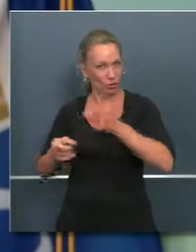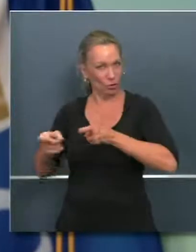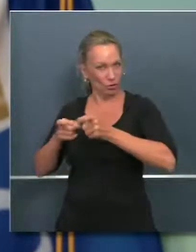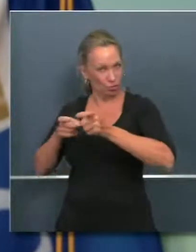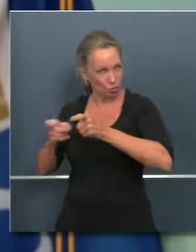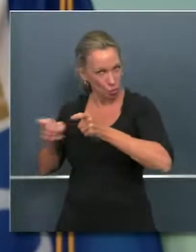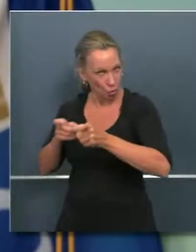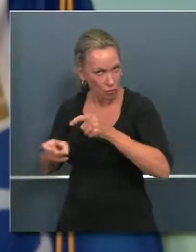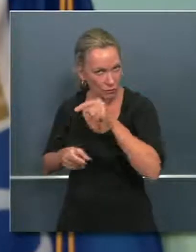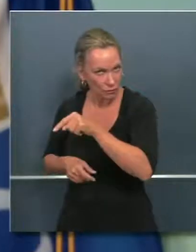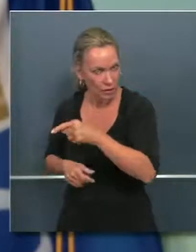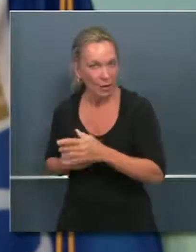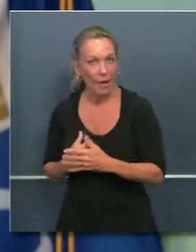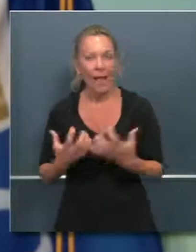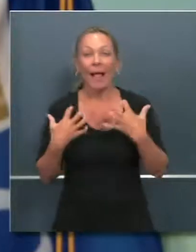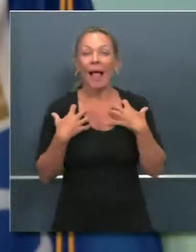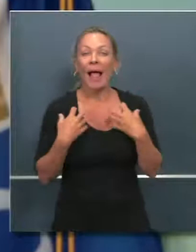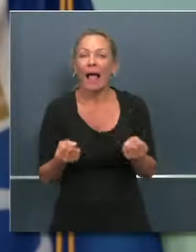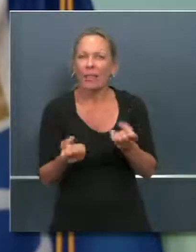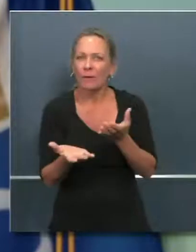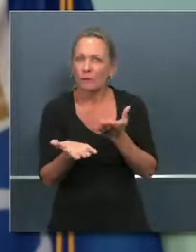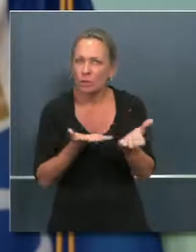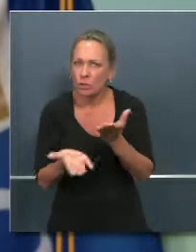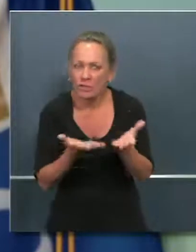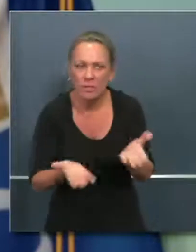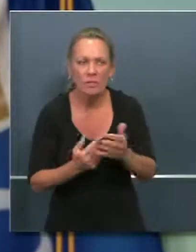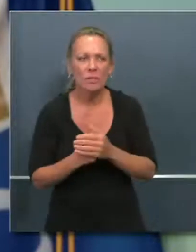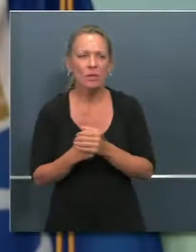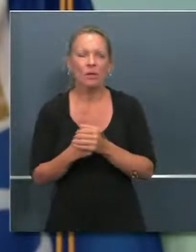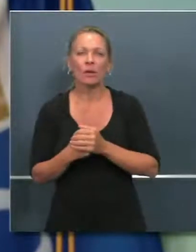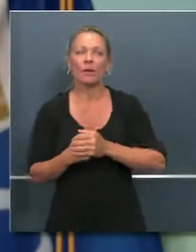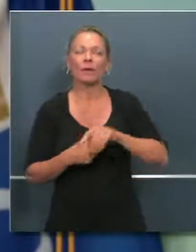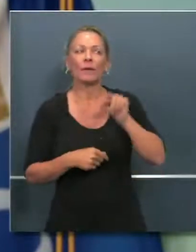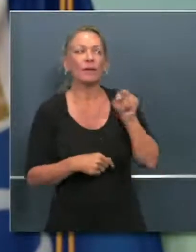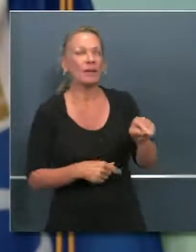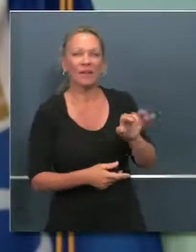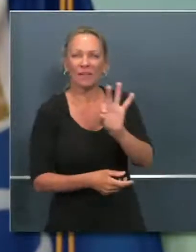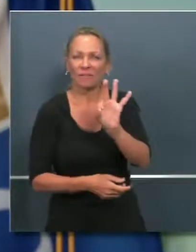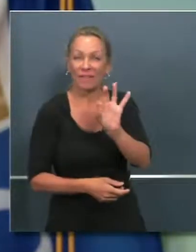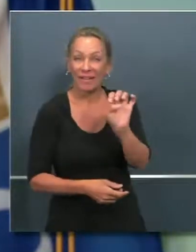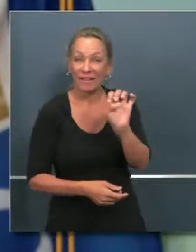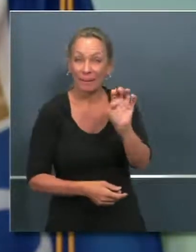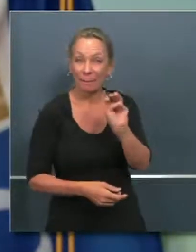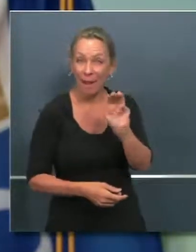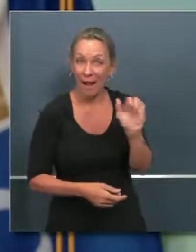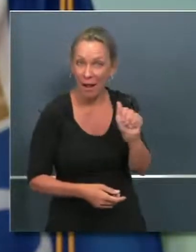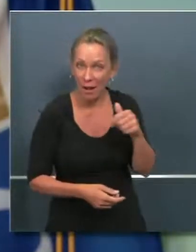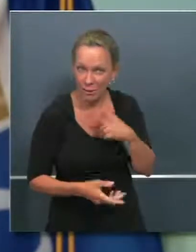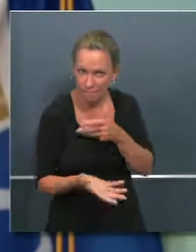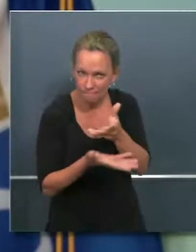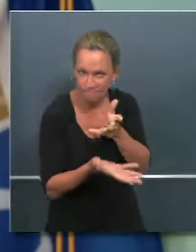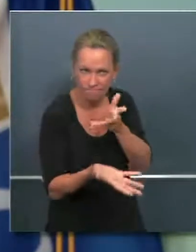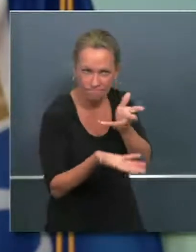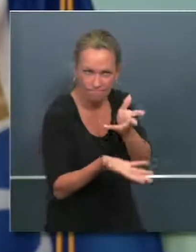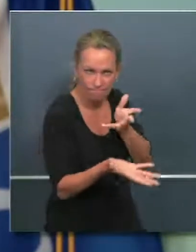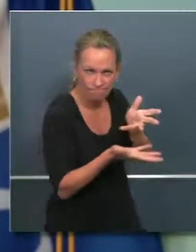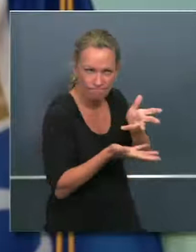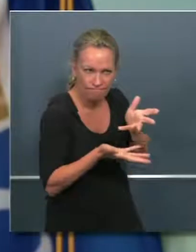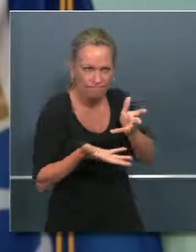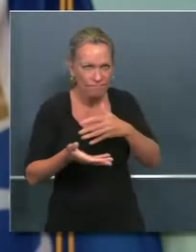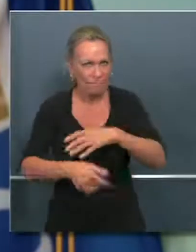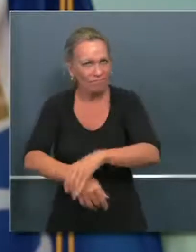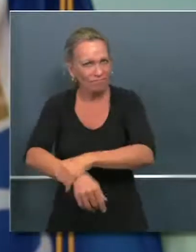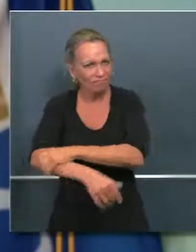FEMA when it came time to repatriate that cruise ship you may recall number of months back we had a